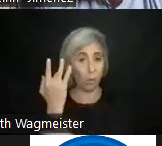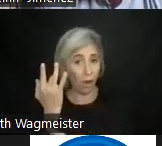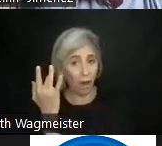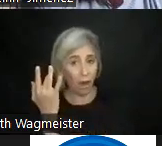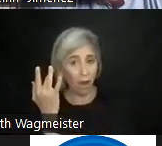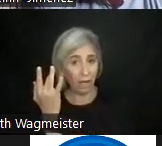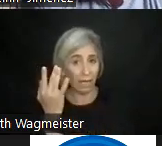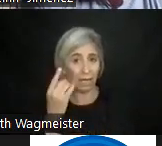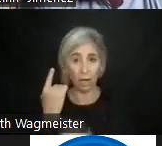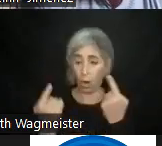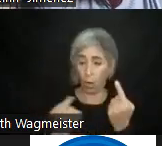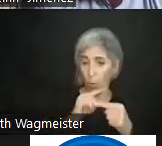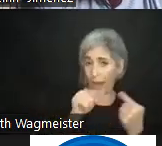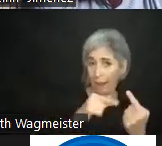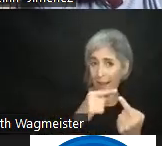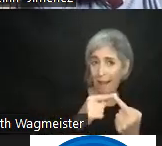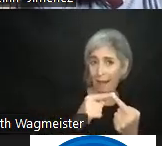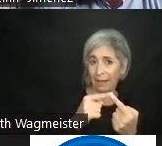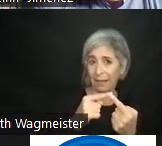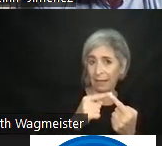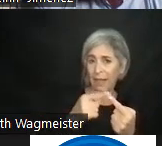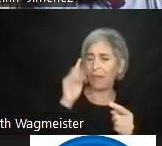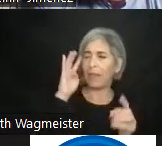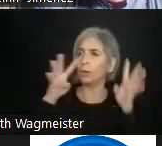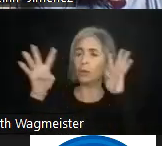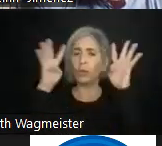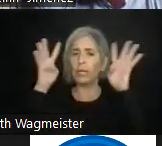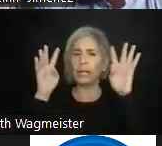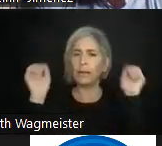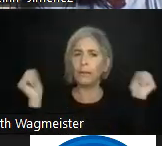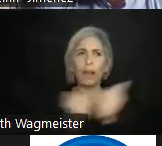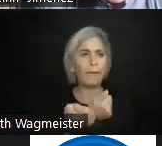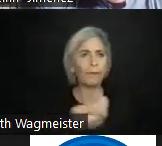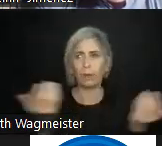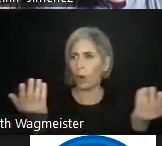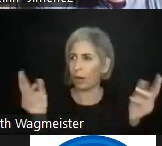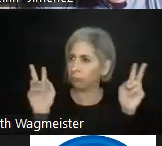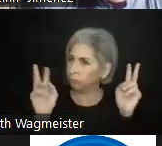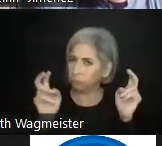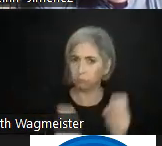and only when, they are created for everybody. Thank you very much.